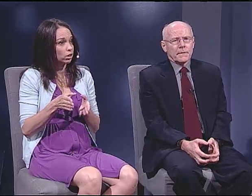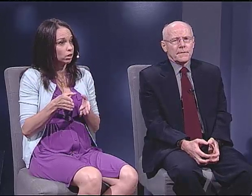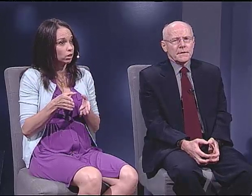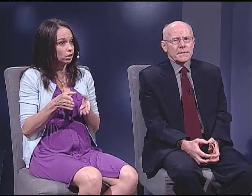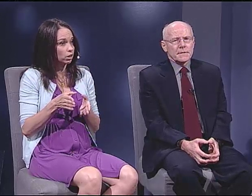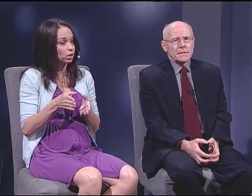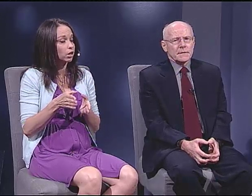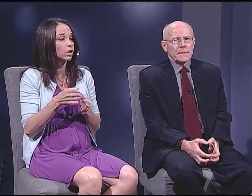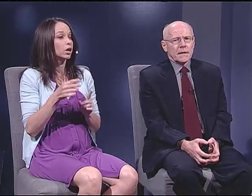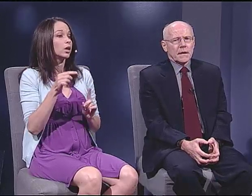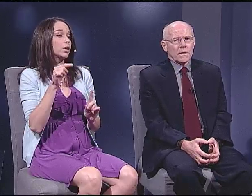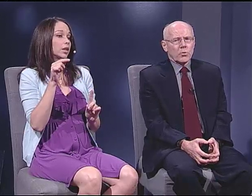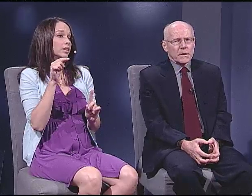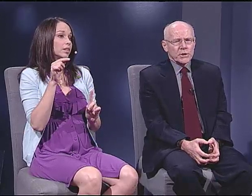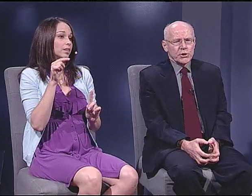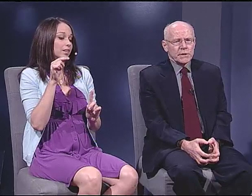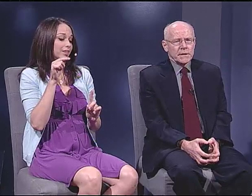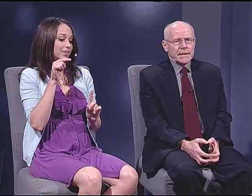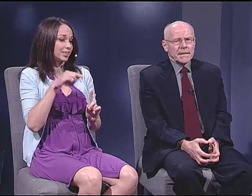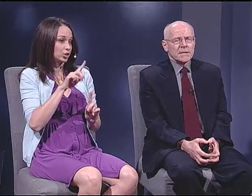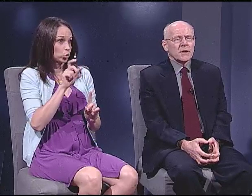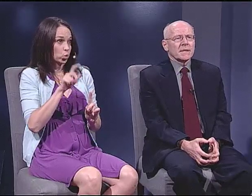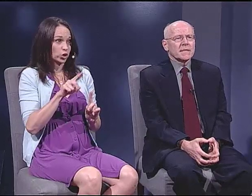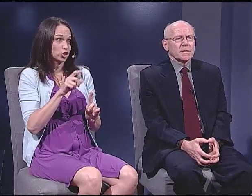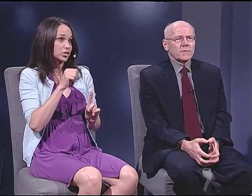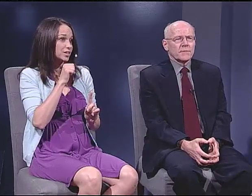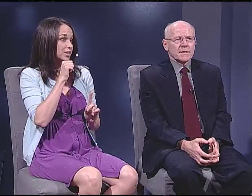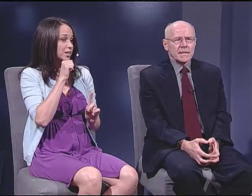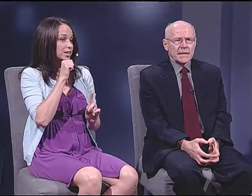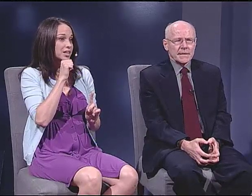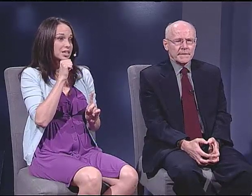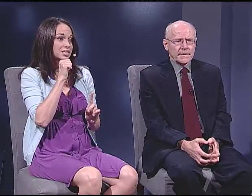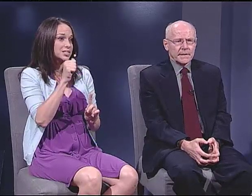This question is not itself scientific.